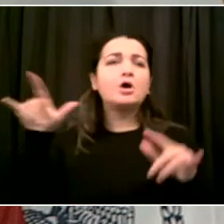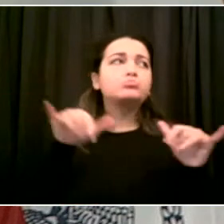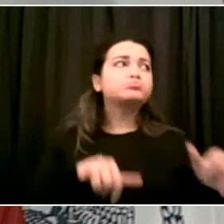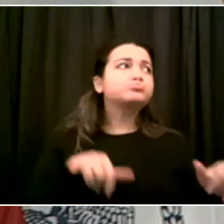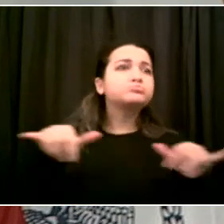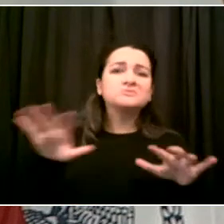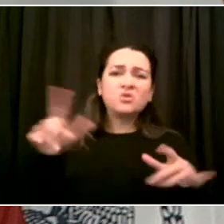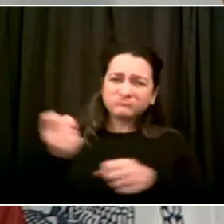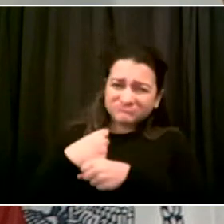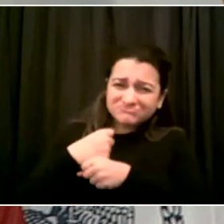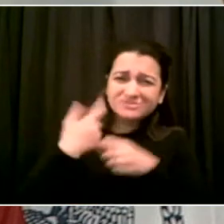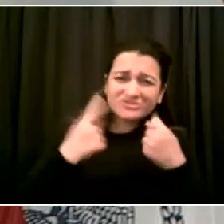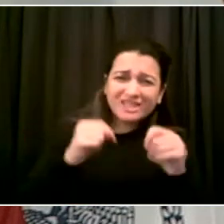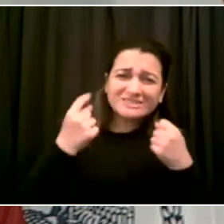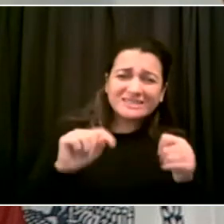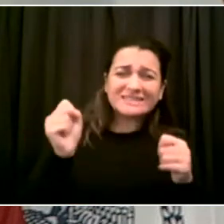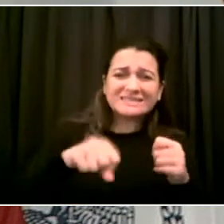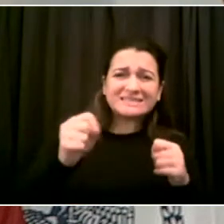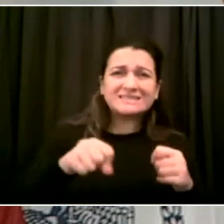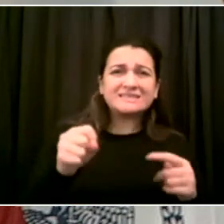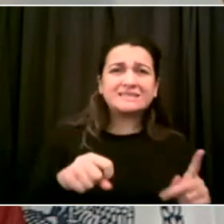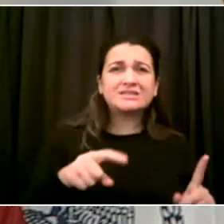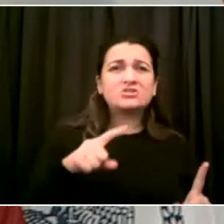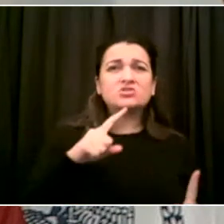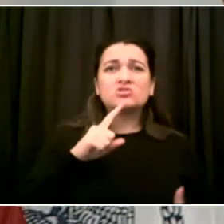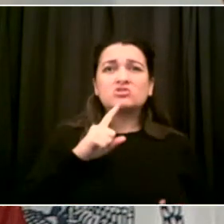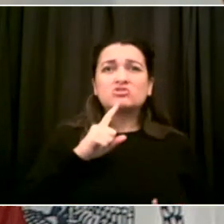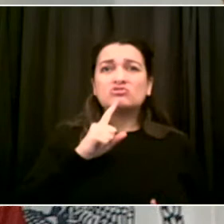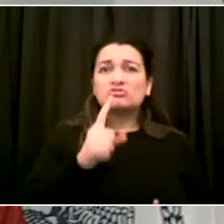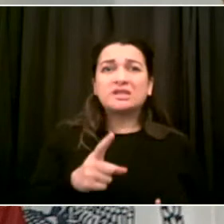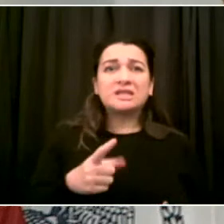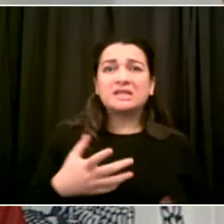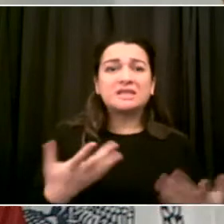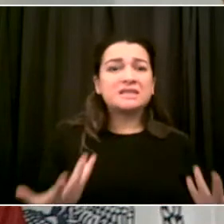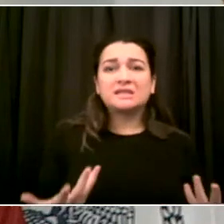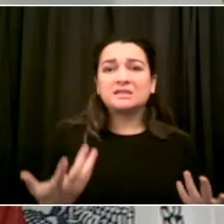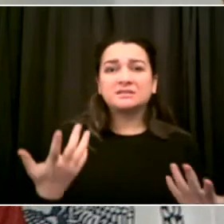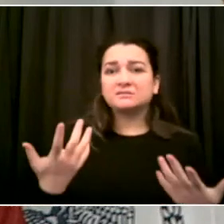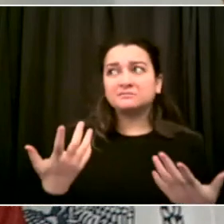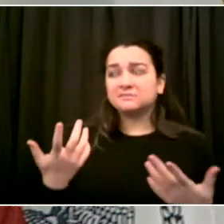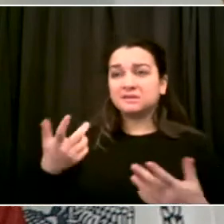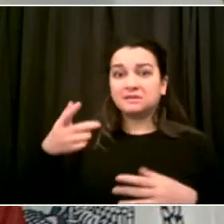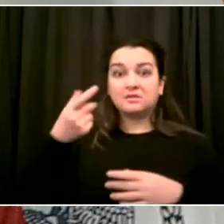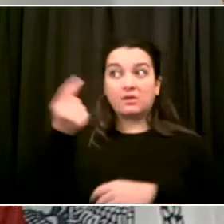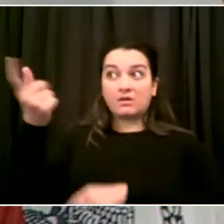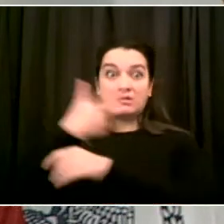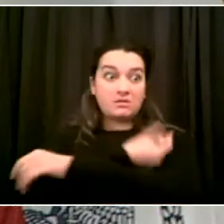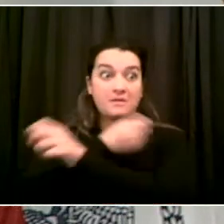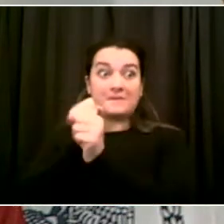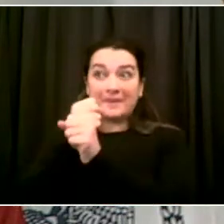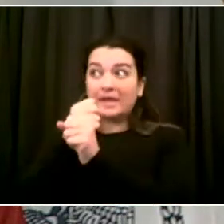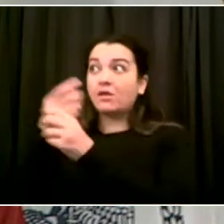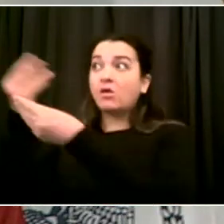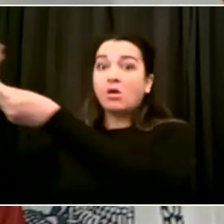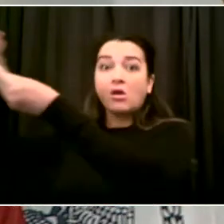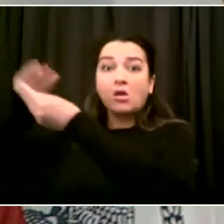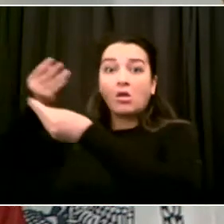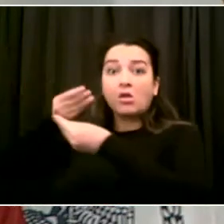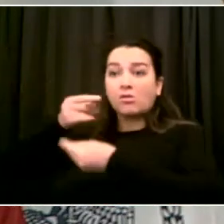FROM THE MACULAR FRACTURINGPOINT TO WHERE WE NEED TO DISTRIBUTE.